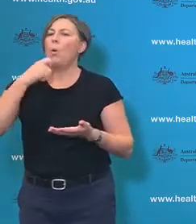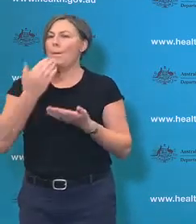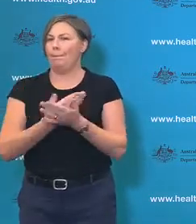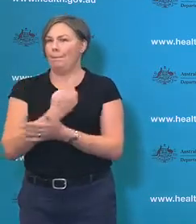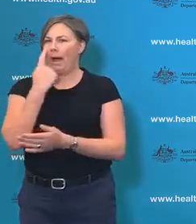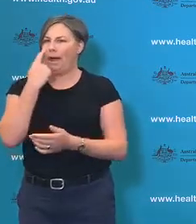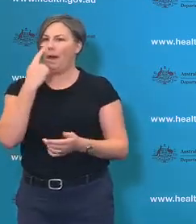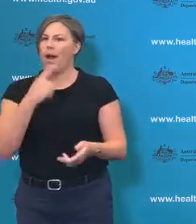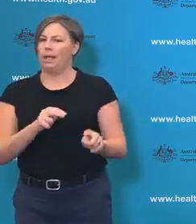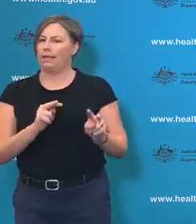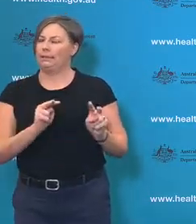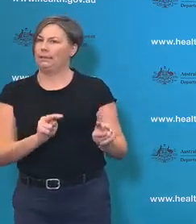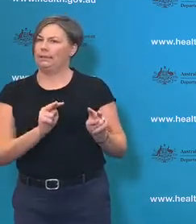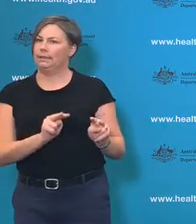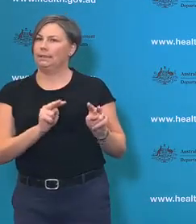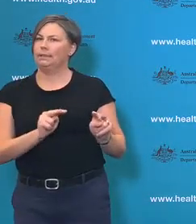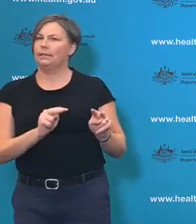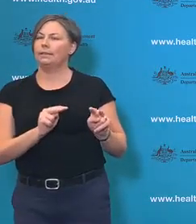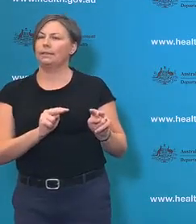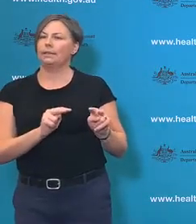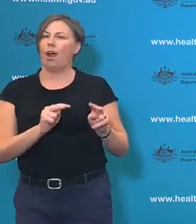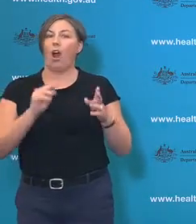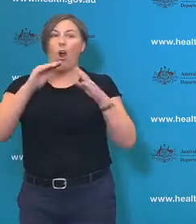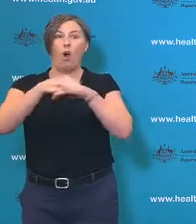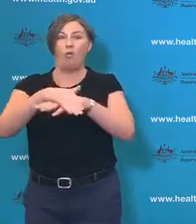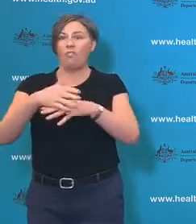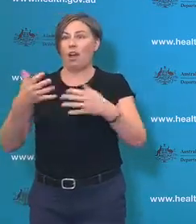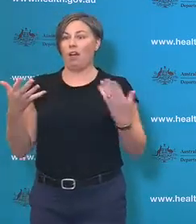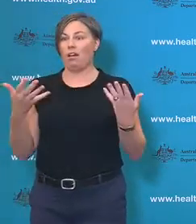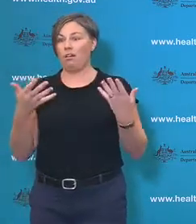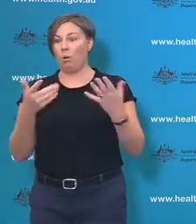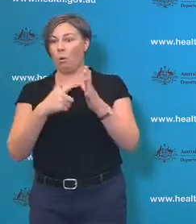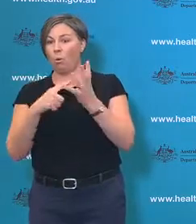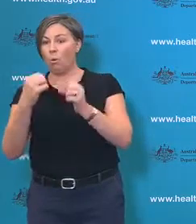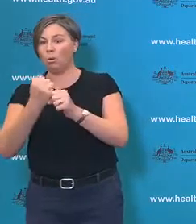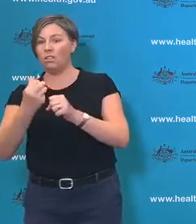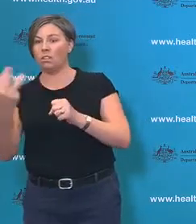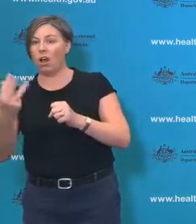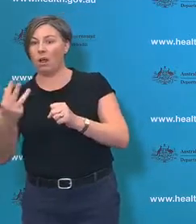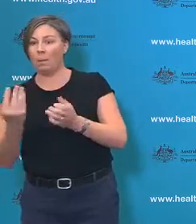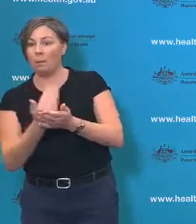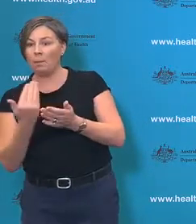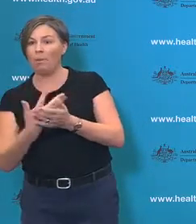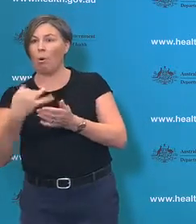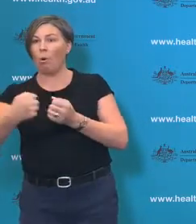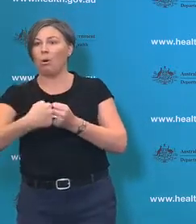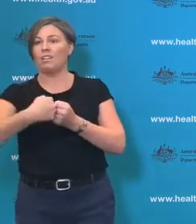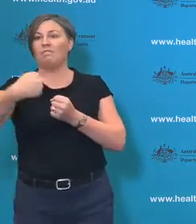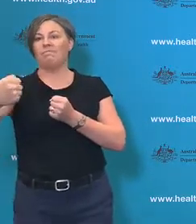and the decision as to whether that date is extended it's obviously a decision for the Victorian Government.